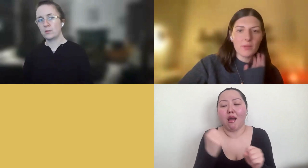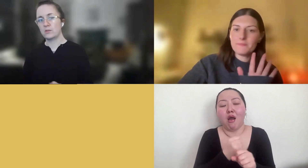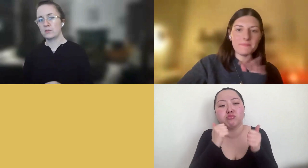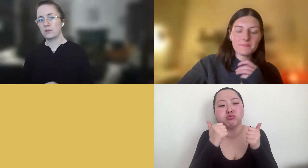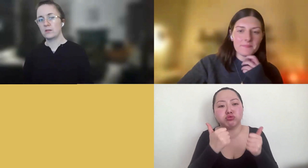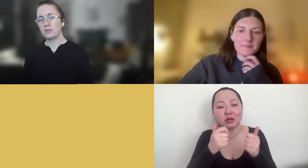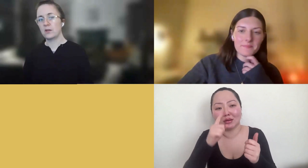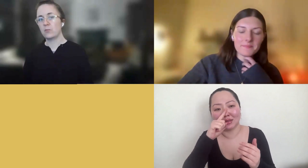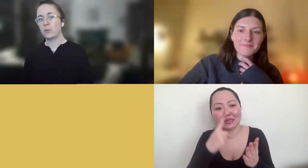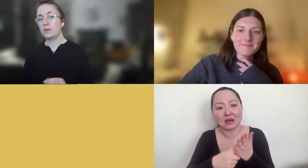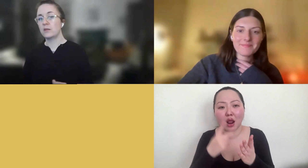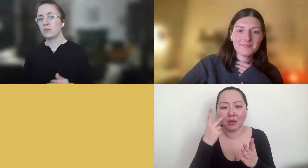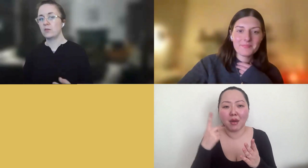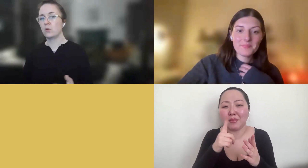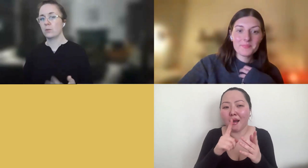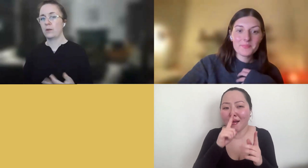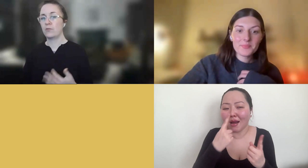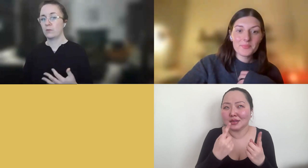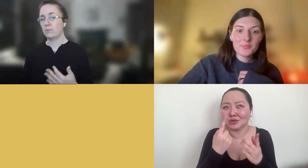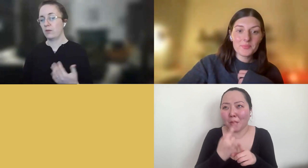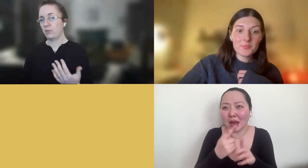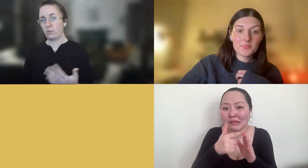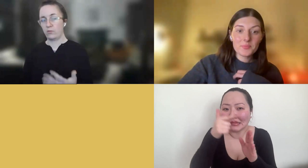the exhibition design itself but we can definitely talk about some of the things that were designed,